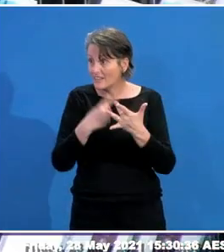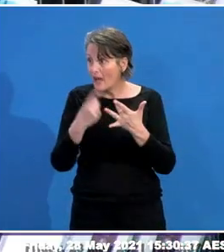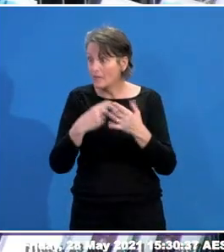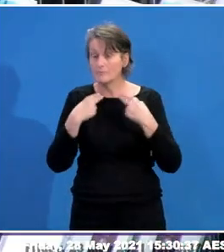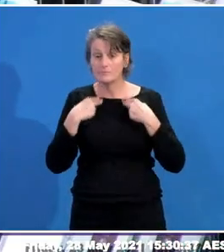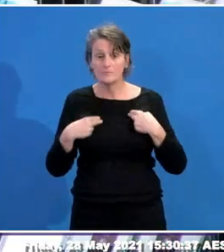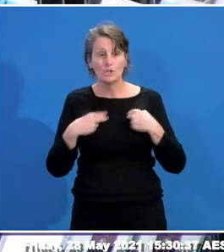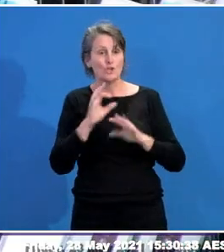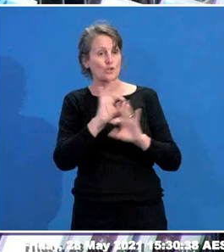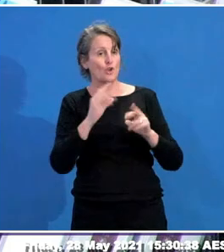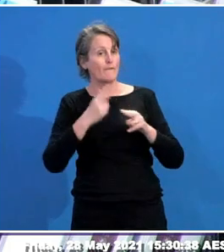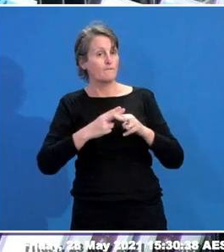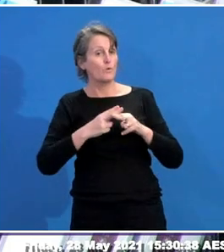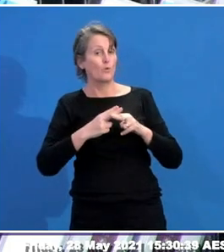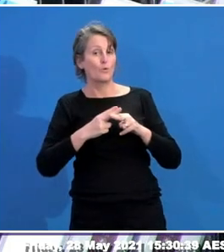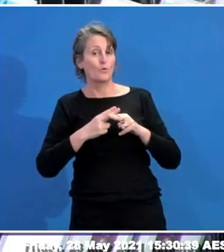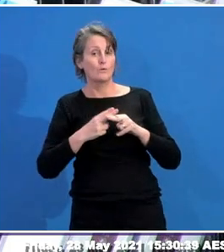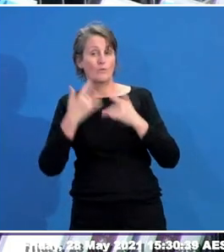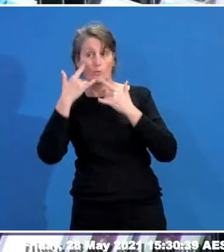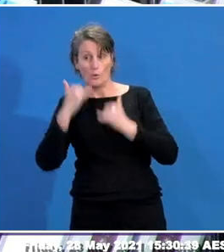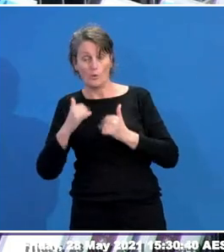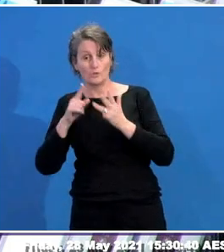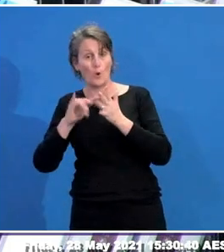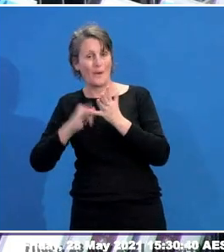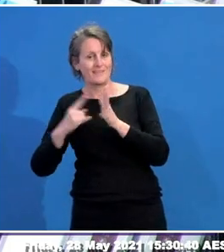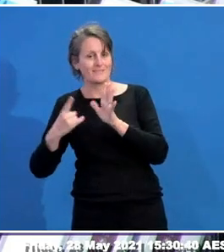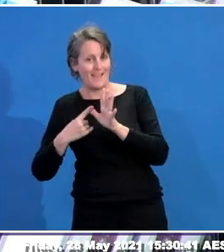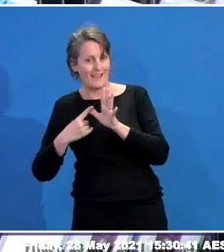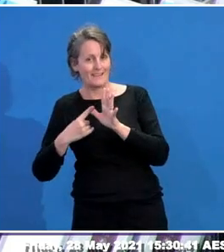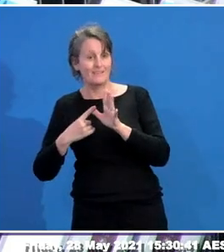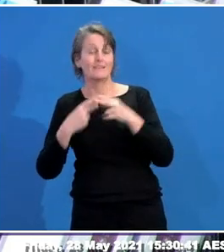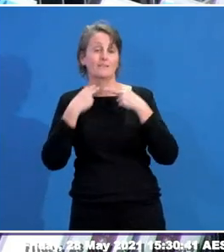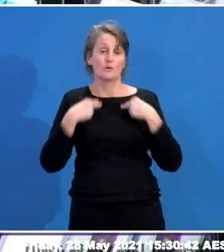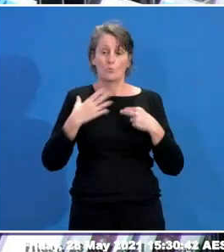No. On behalf of Counsel Assisting and the OSA, we thank all of the witnesses